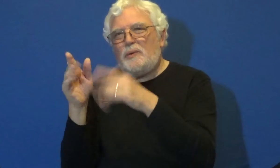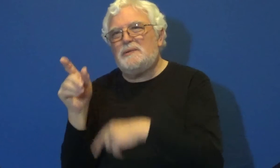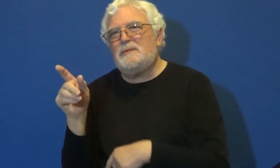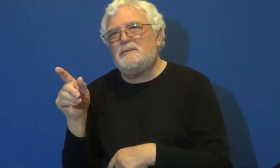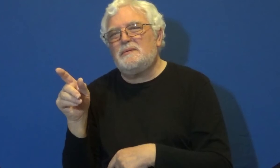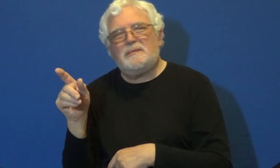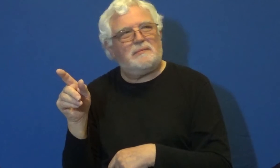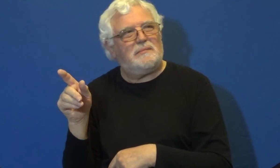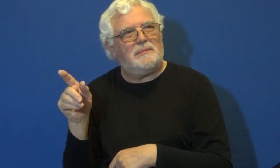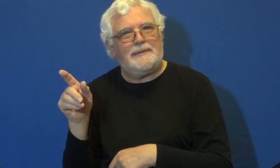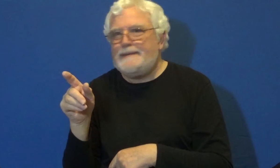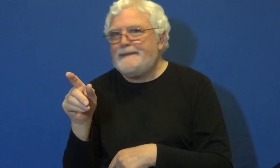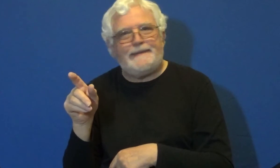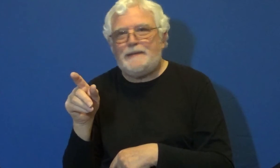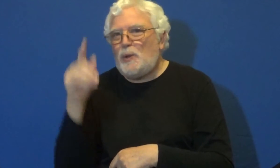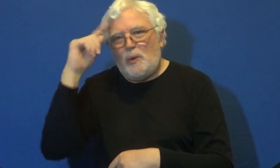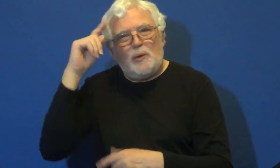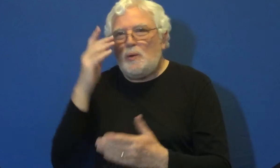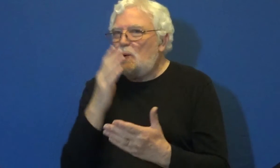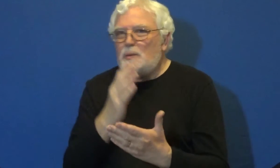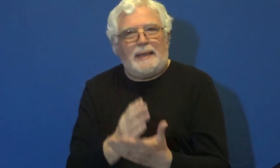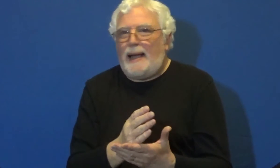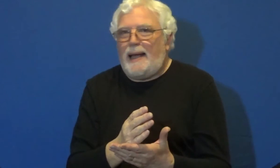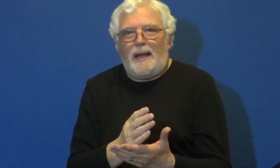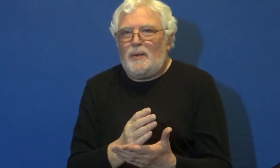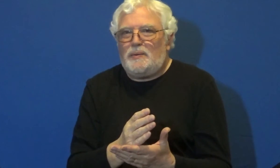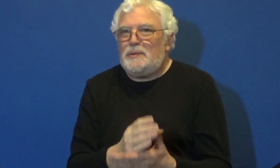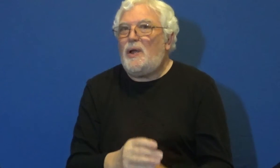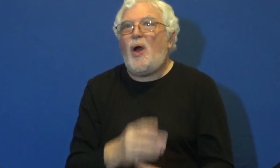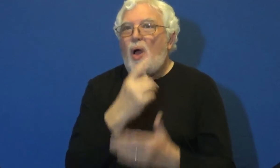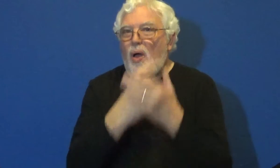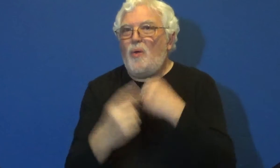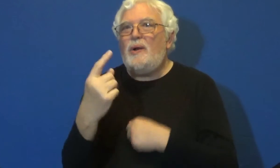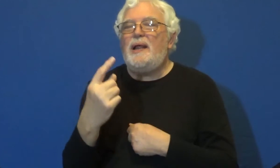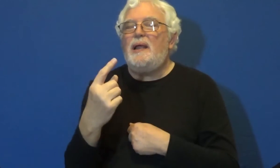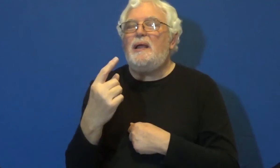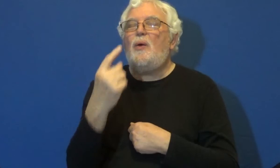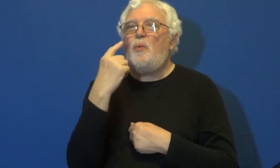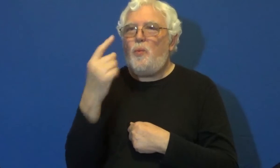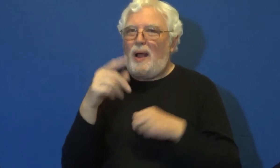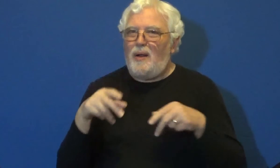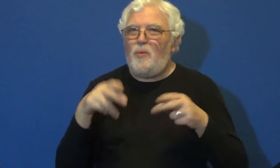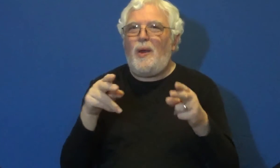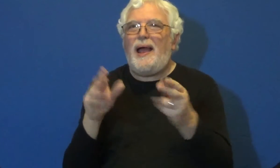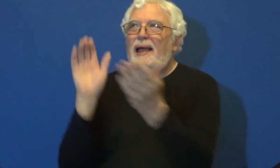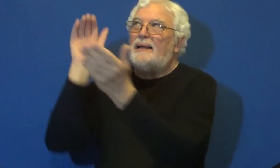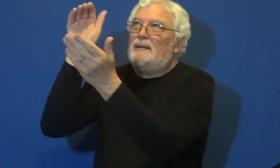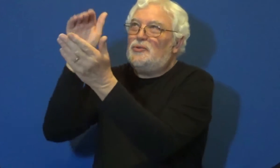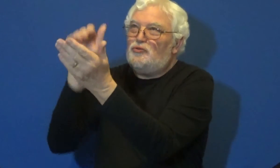But be in no doubt there is only one way to reach a destination of heaven.